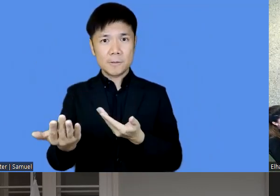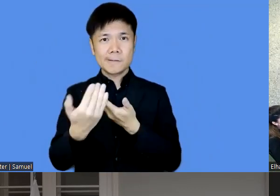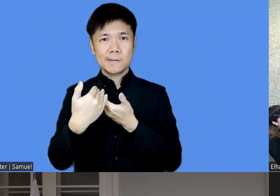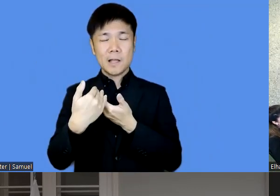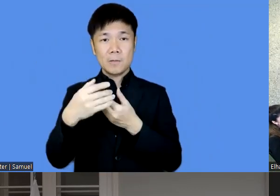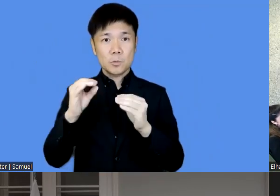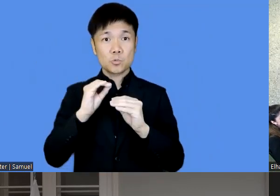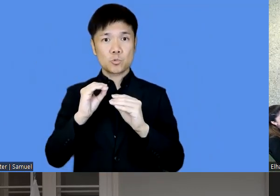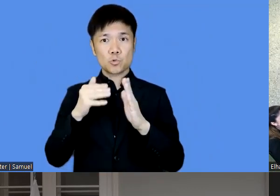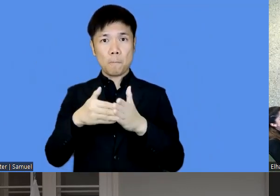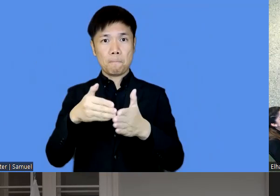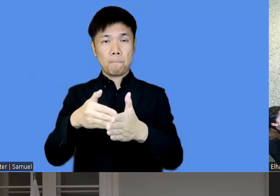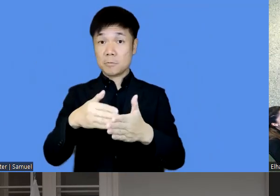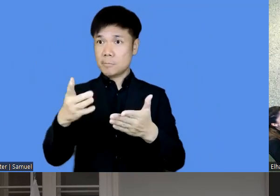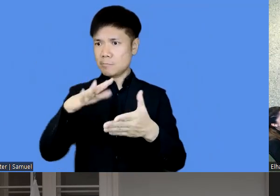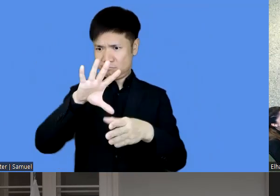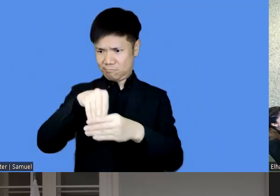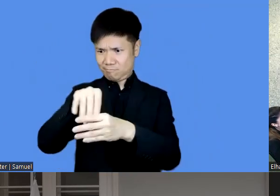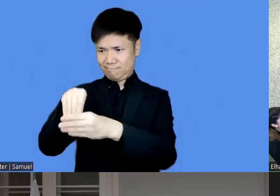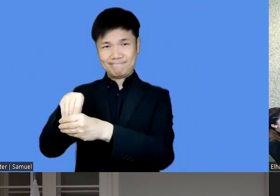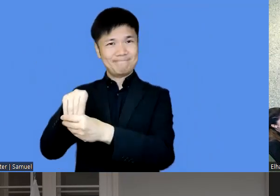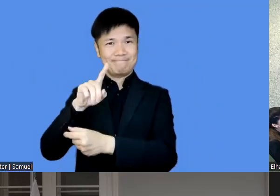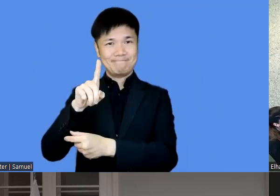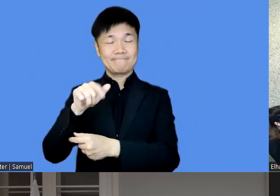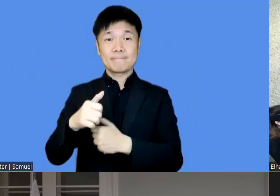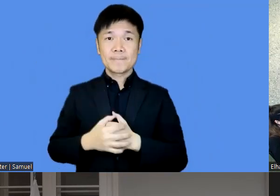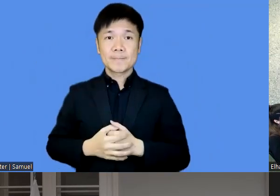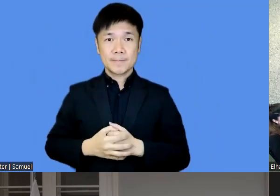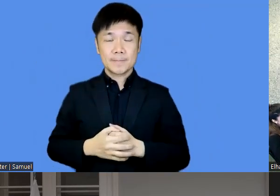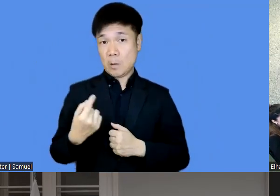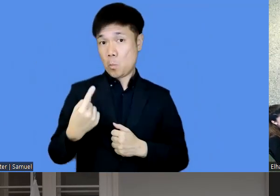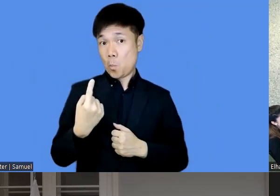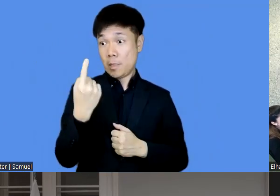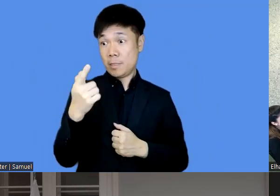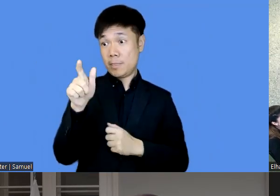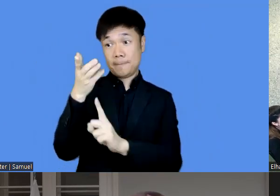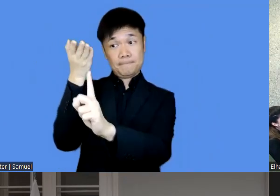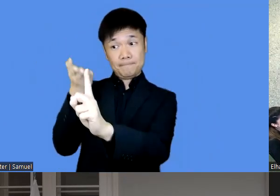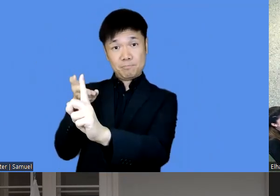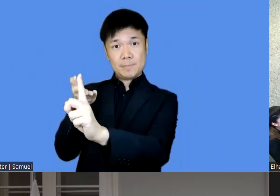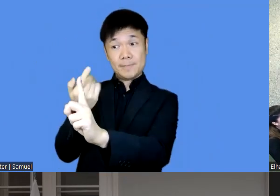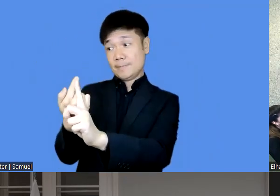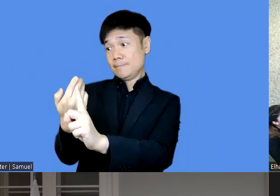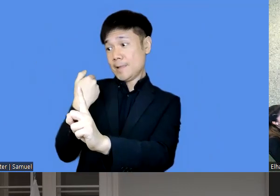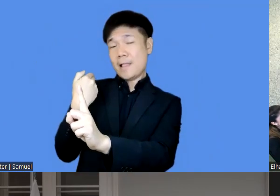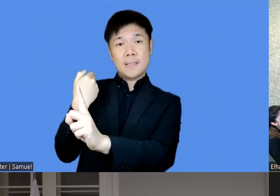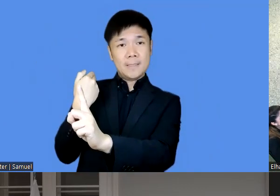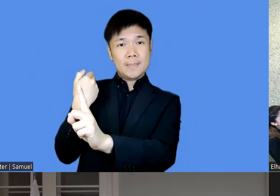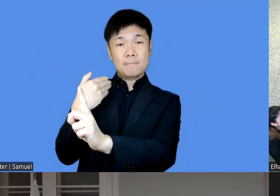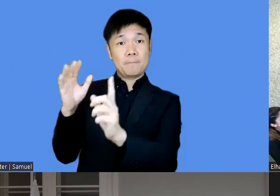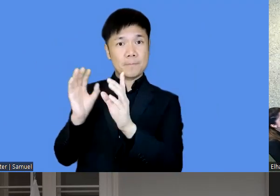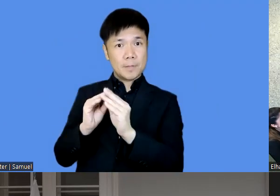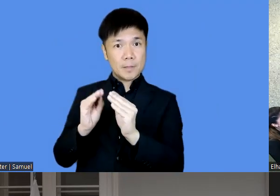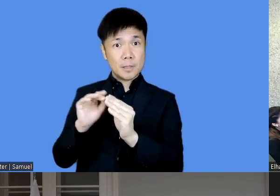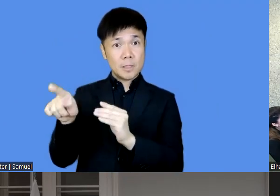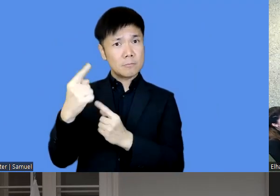For example, one person was telling me in the last event we had, I'm an concern with